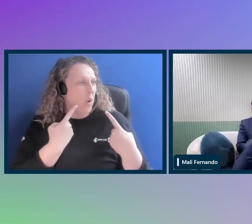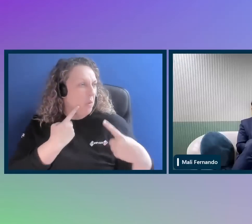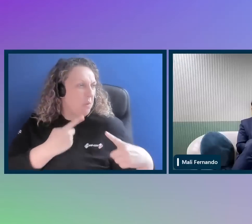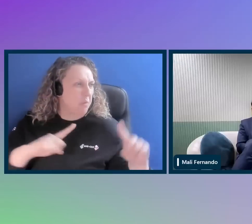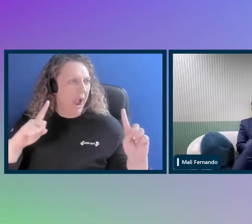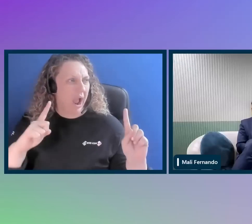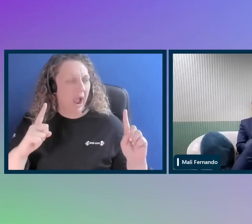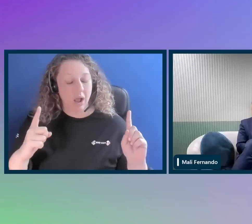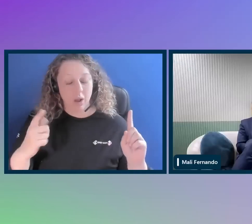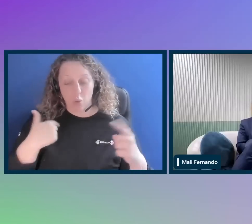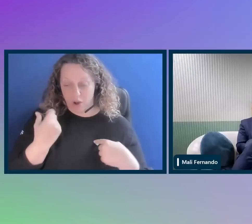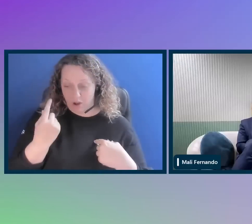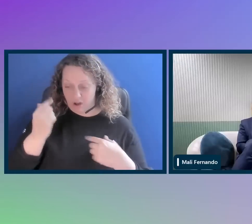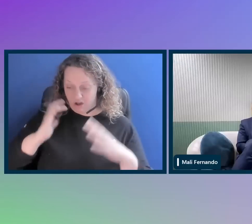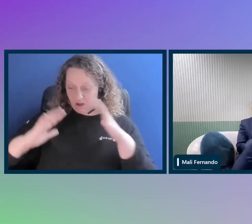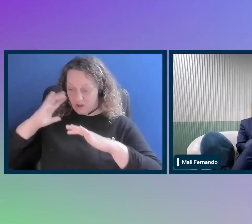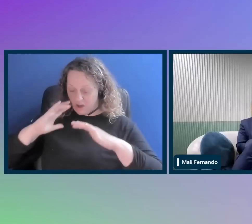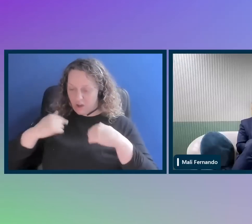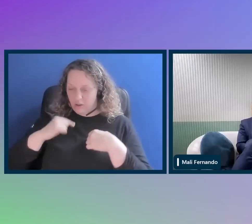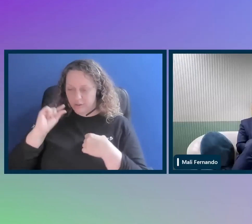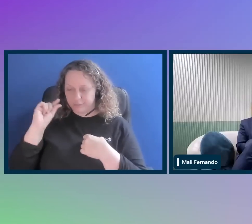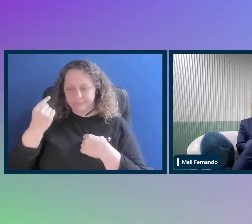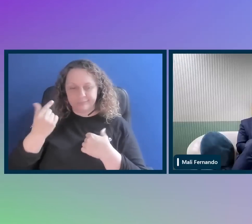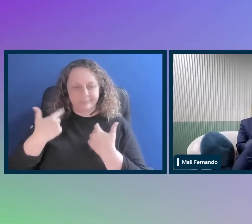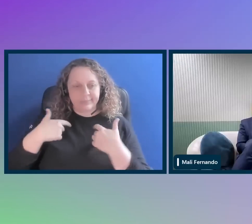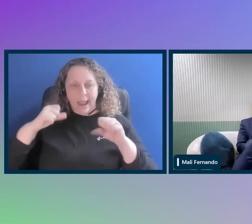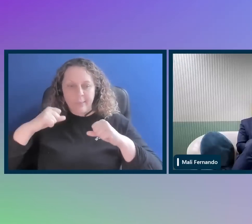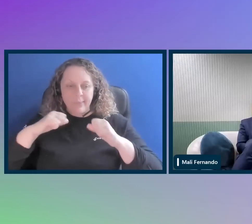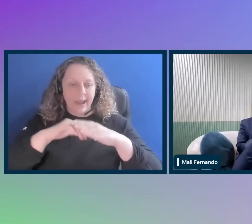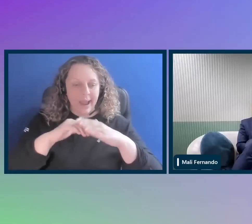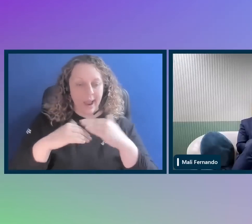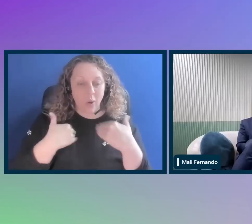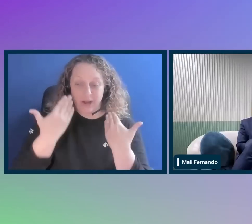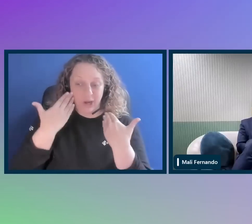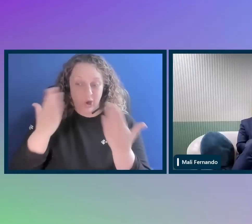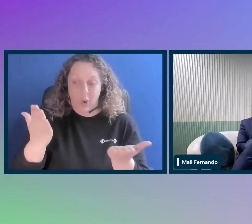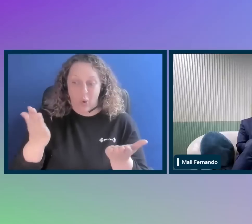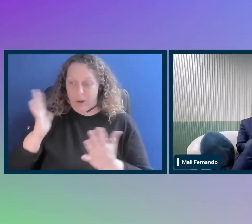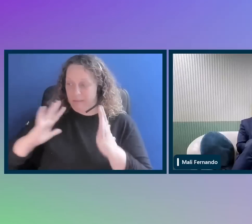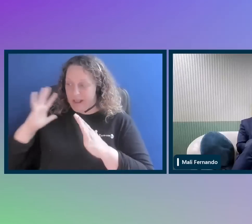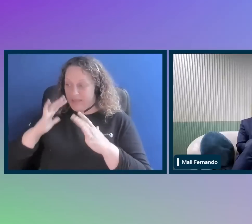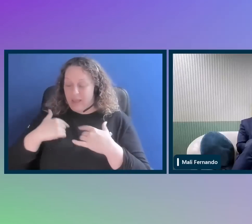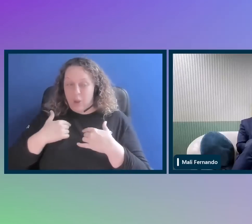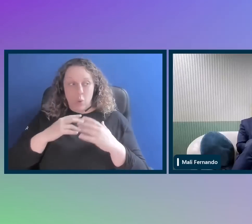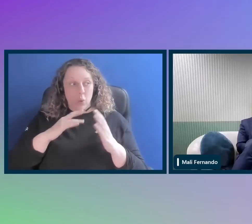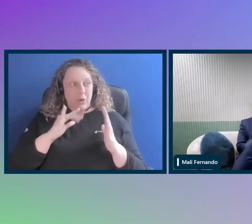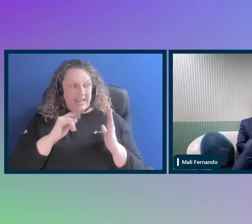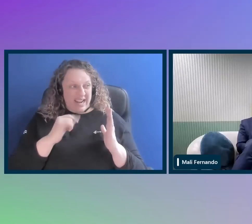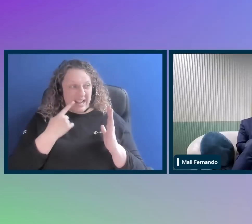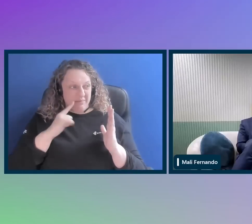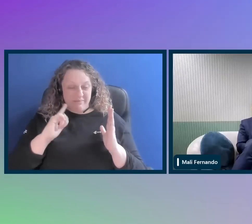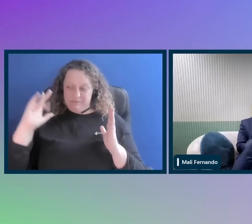the knowledge within the organization we do today. So when we did it, we were really proud.